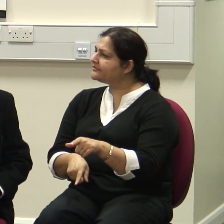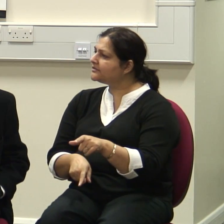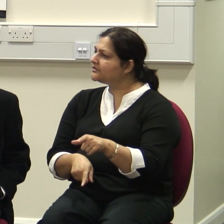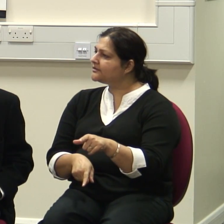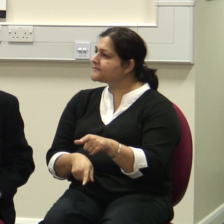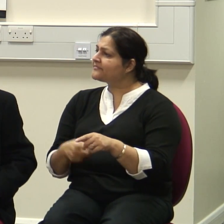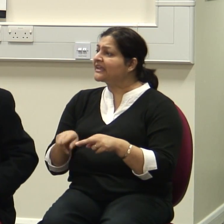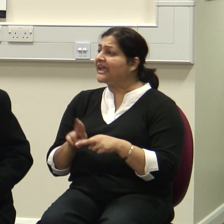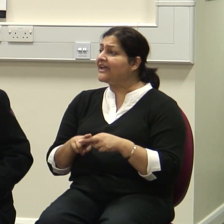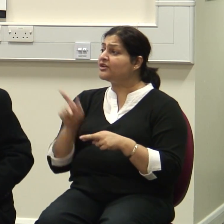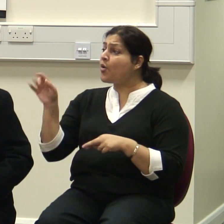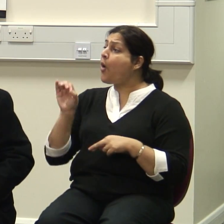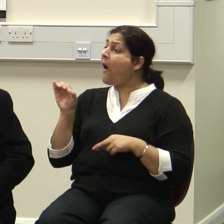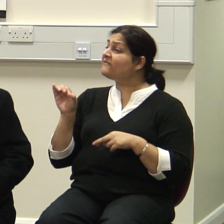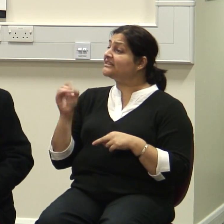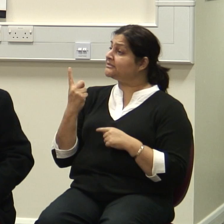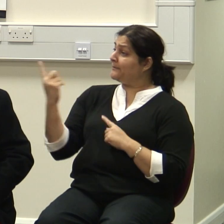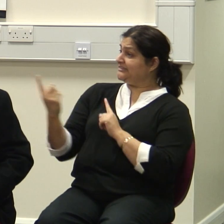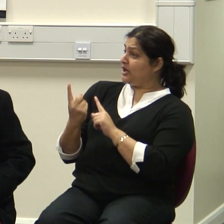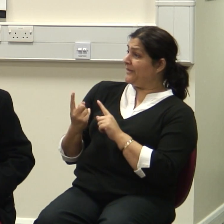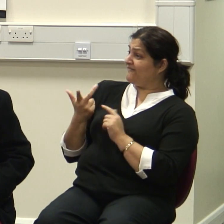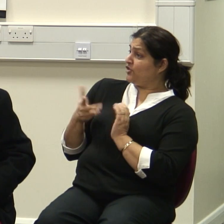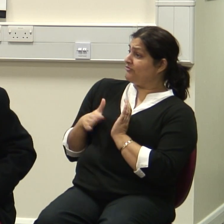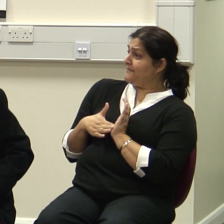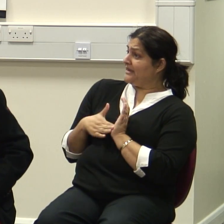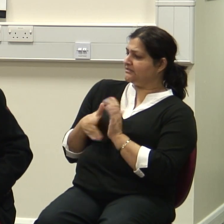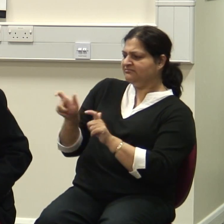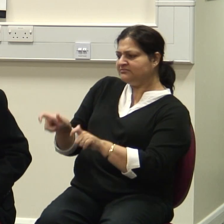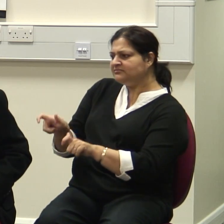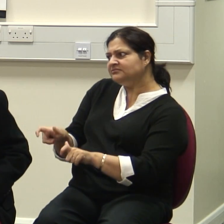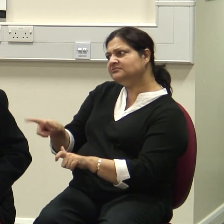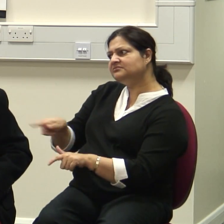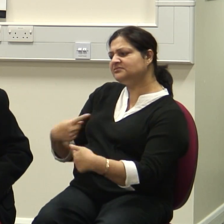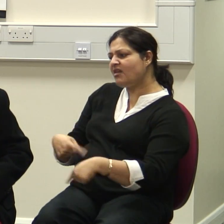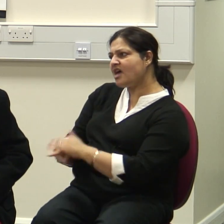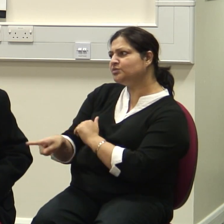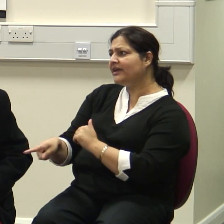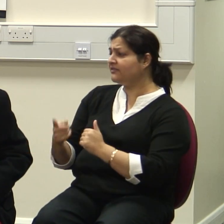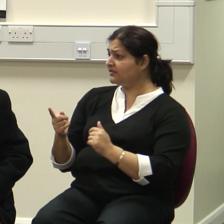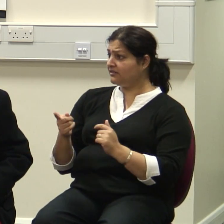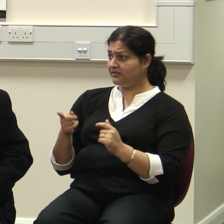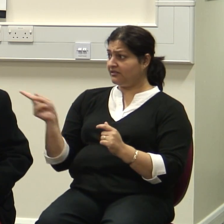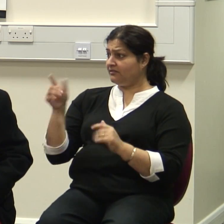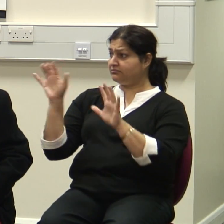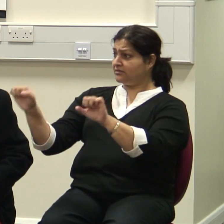minutes from your office you're a dead duck, you have kidnapped, that’s the law. You